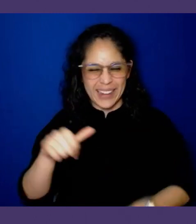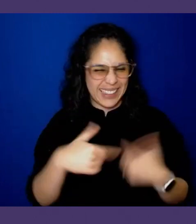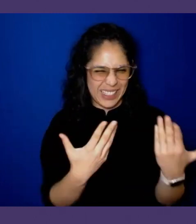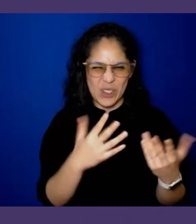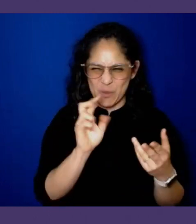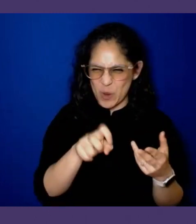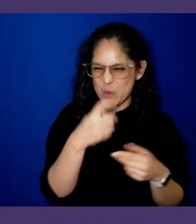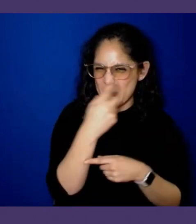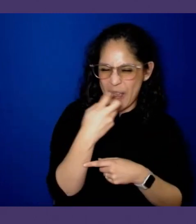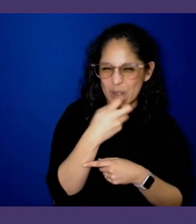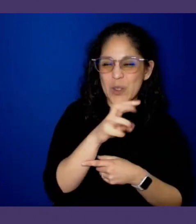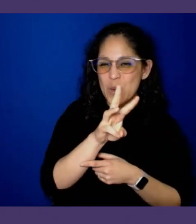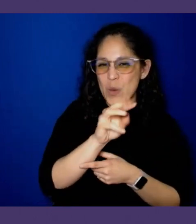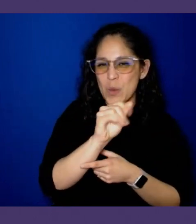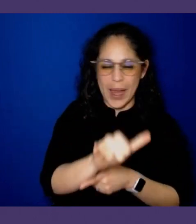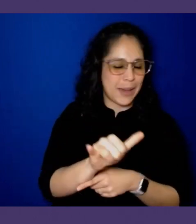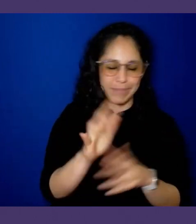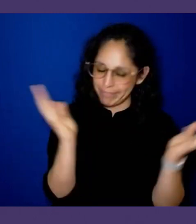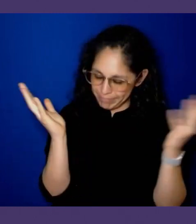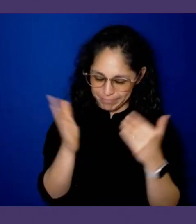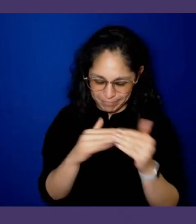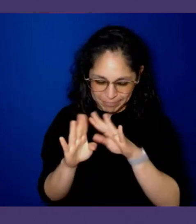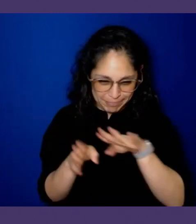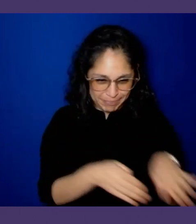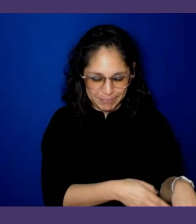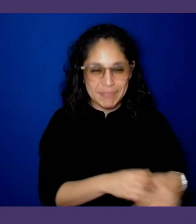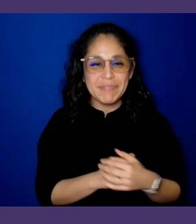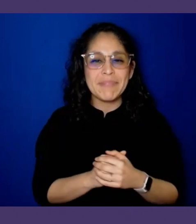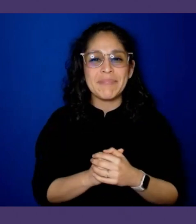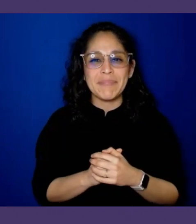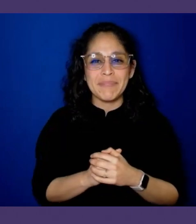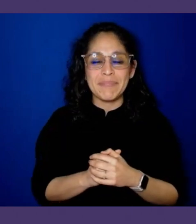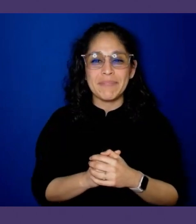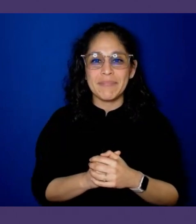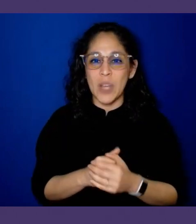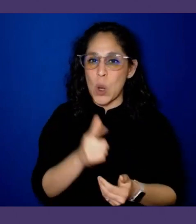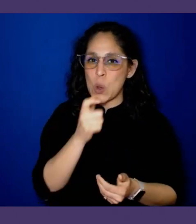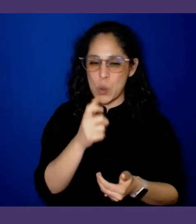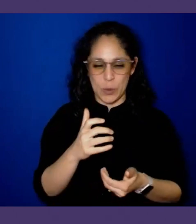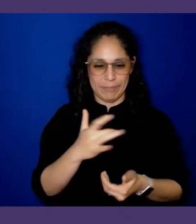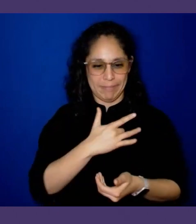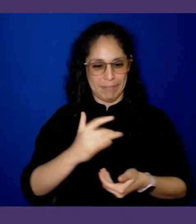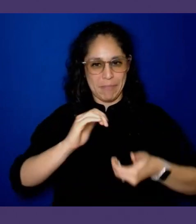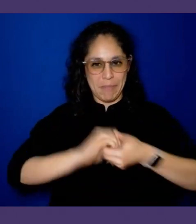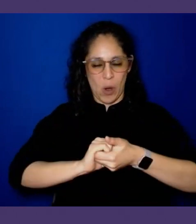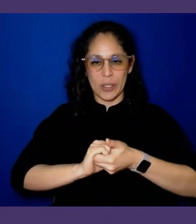So, the organizations and companies we partner with. First of all, it's important to note that